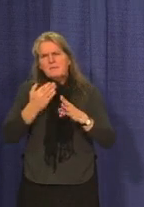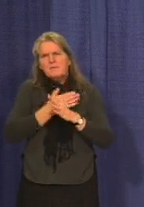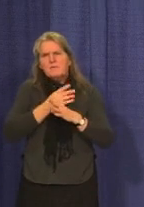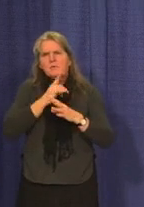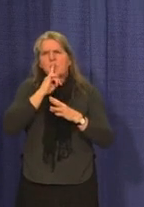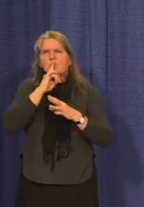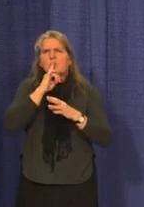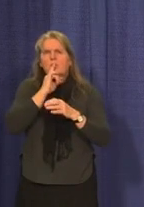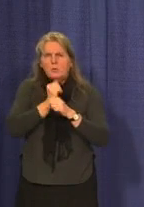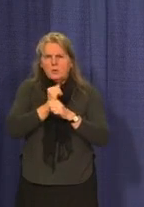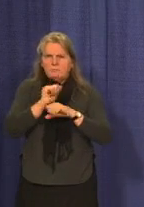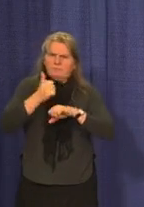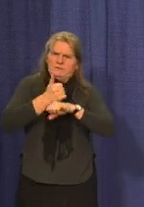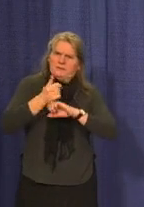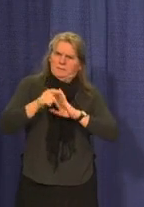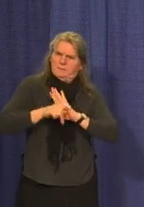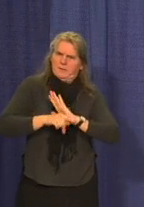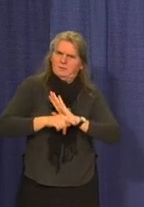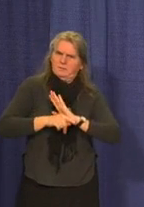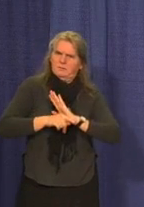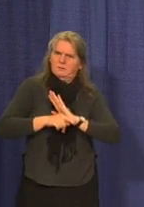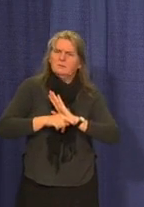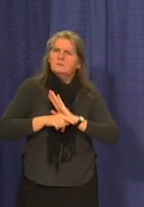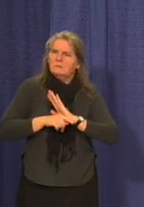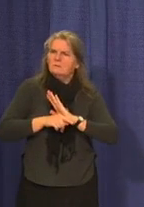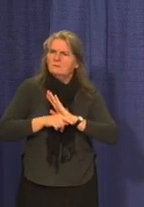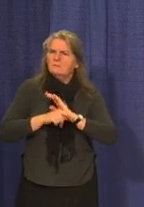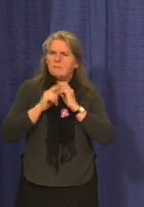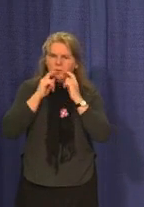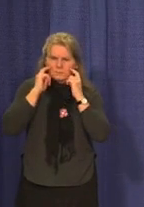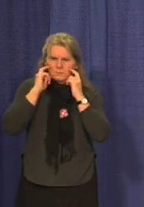to address before we come out